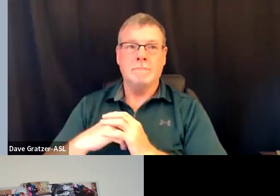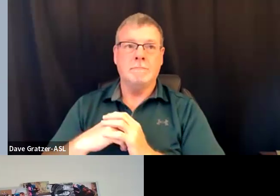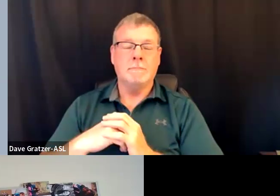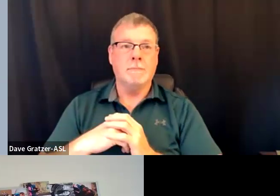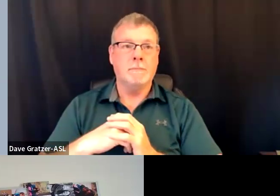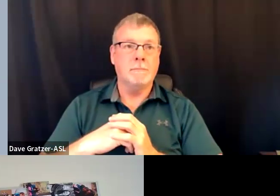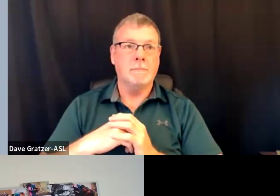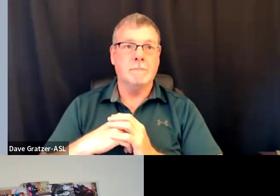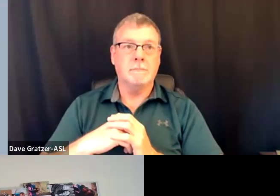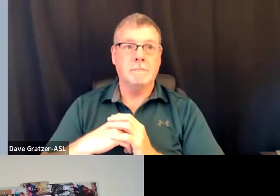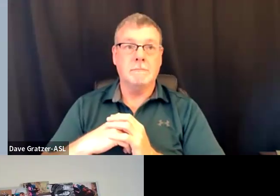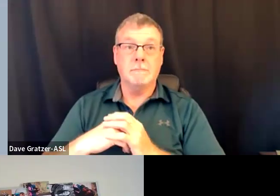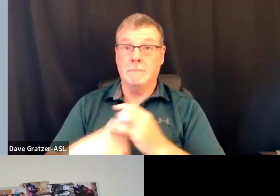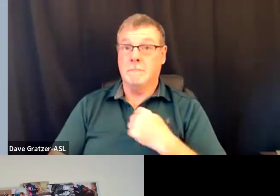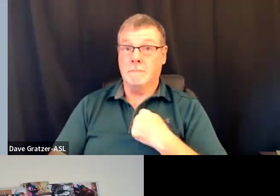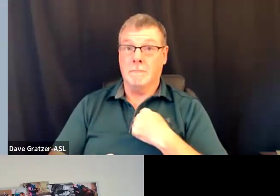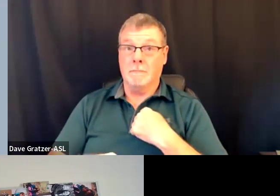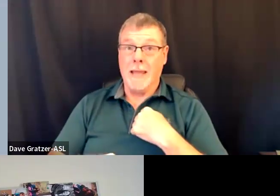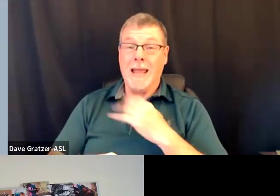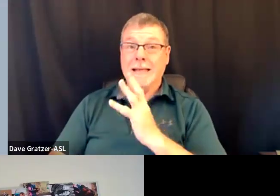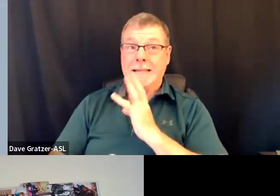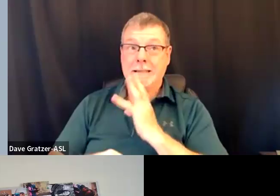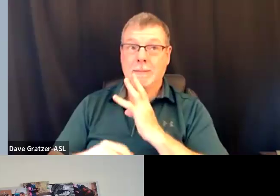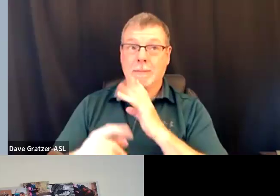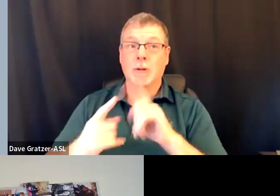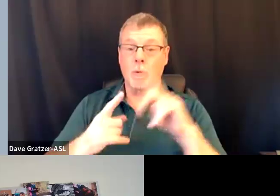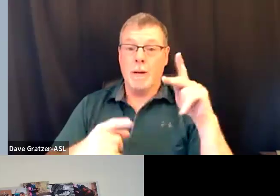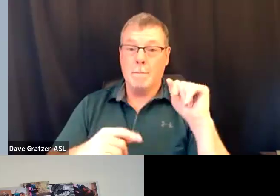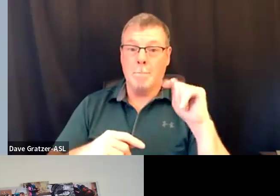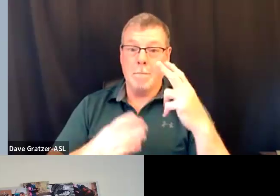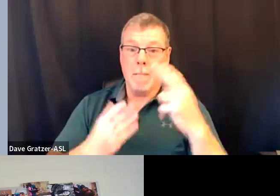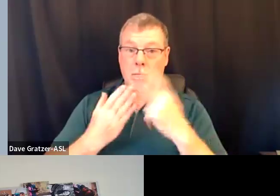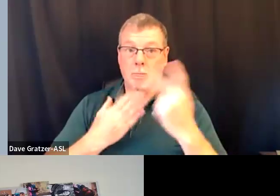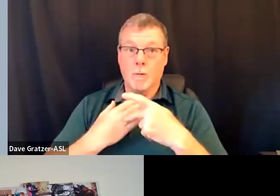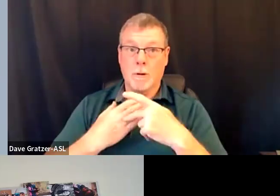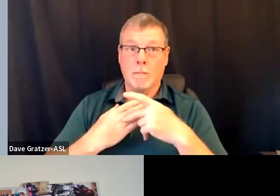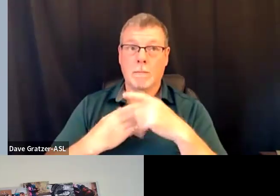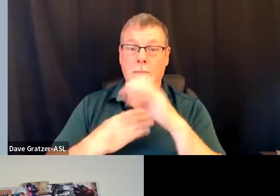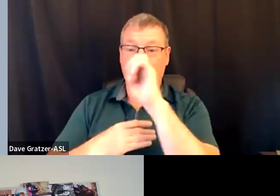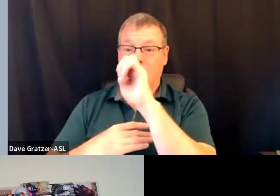So I'll speak to the kind of PATH program side and your EHR. You should definitely have it saved